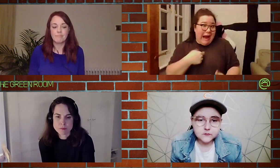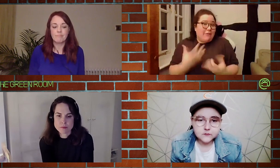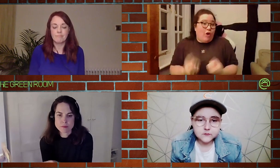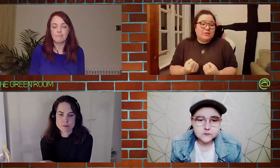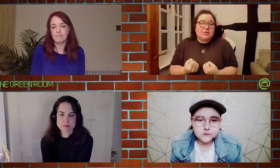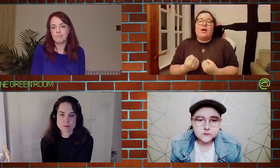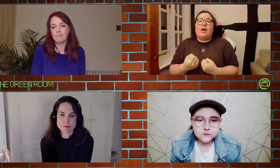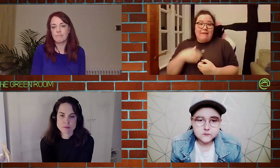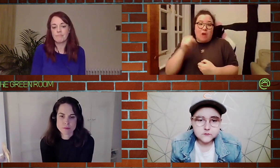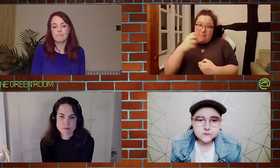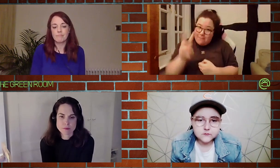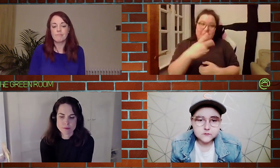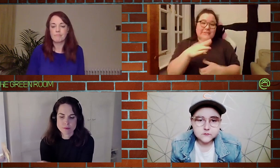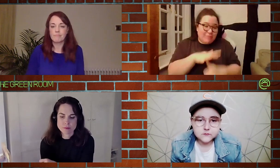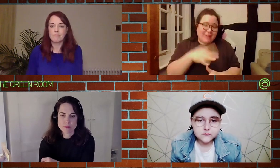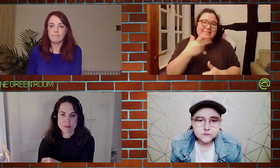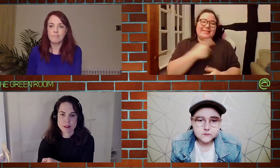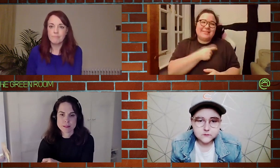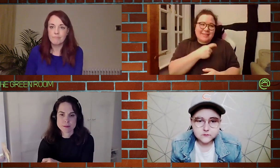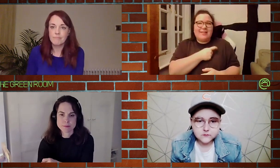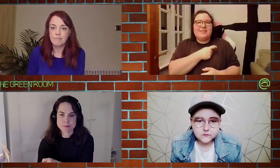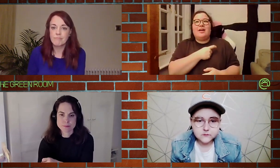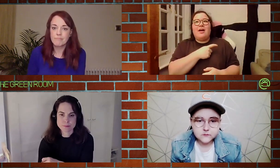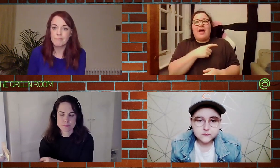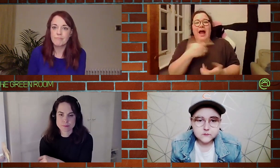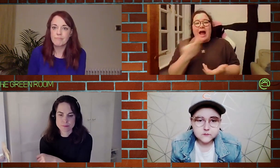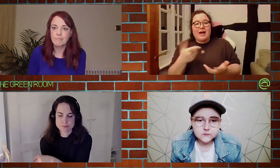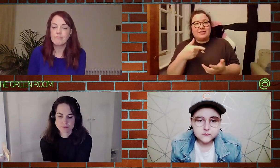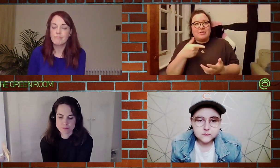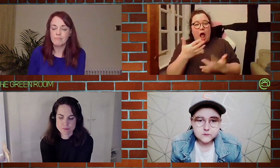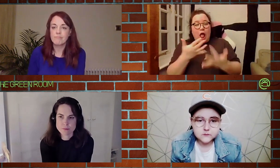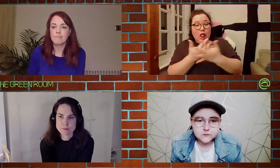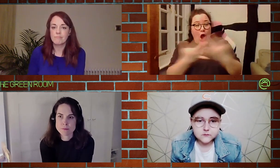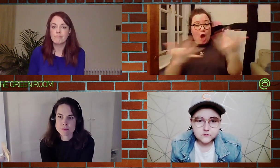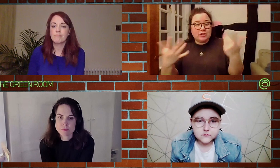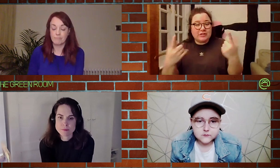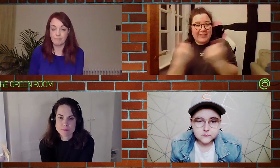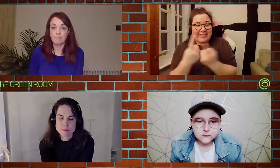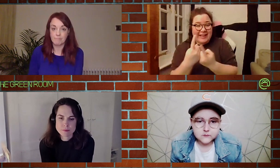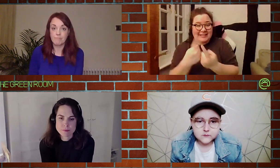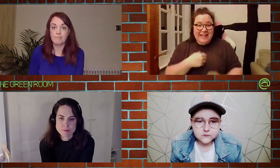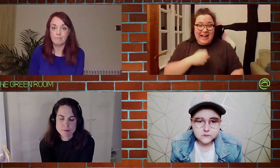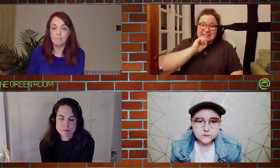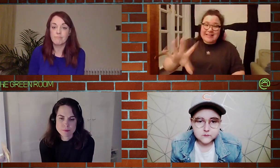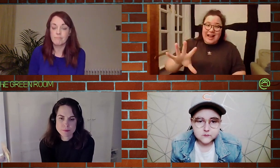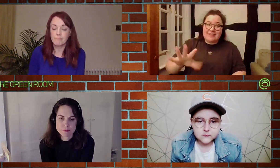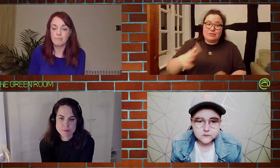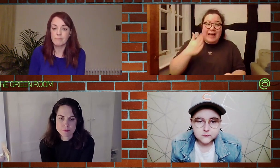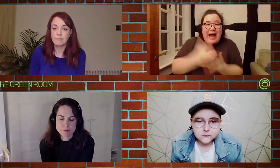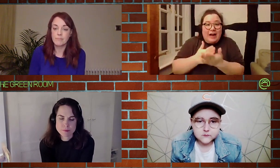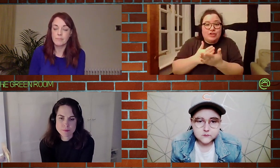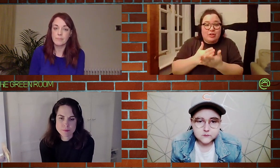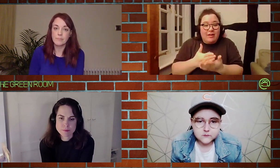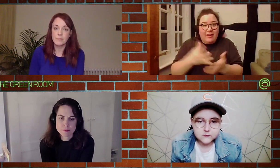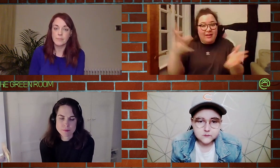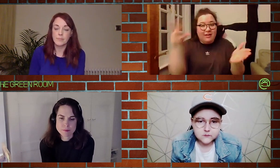that deaf people are 10 times more likely to experience mental health issues which I do myself, depression and anxiety. There are a lot of things